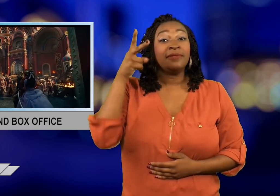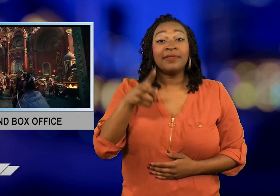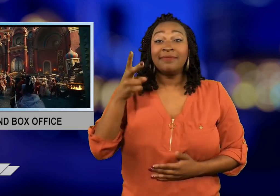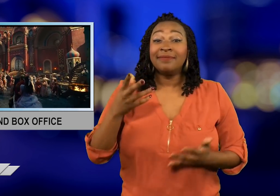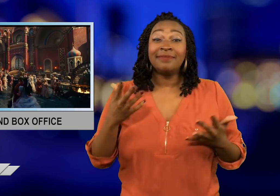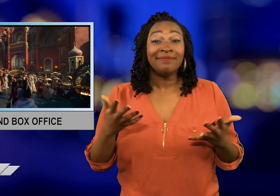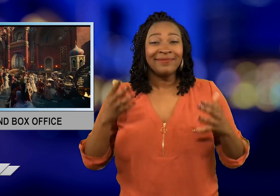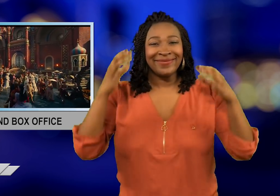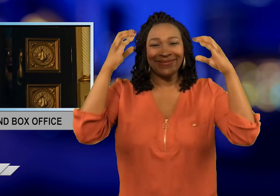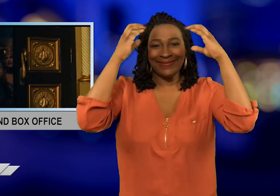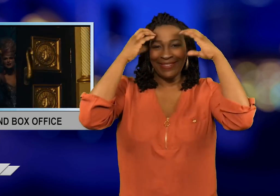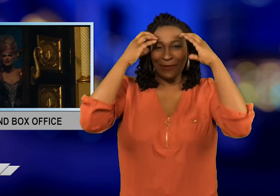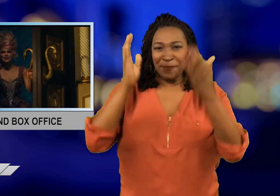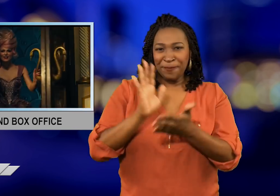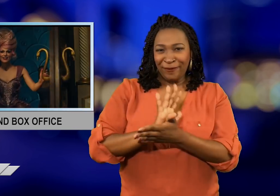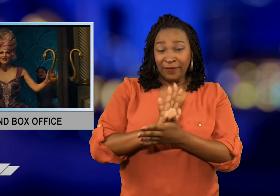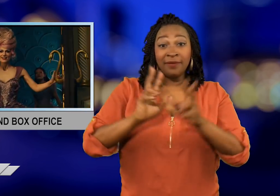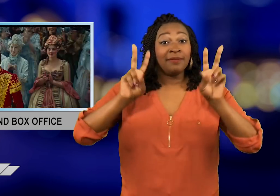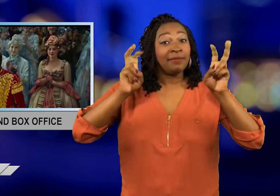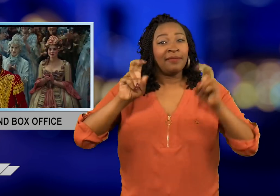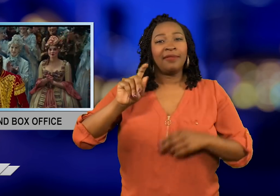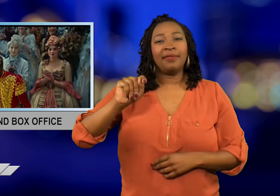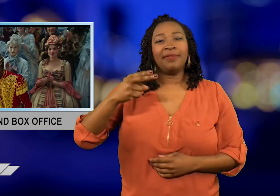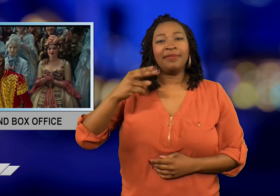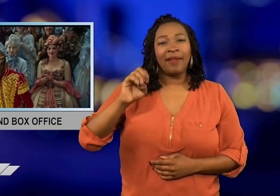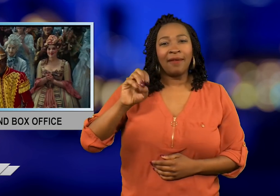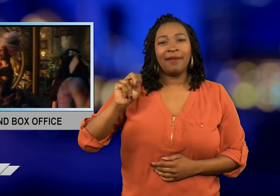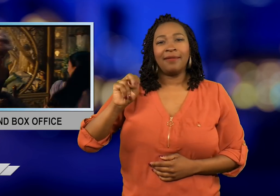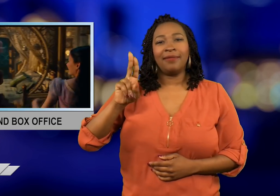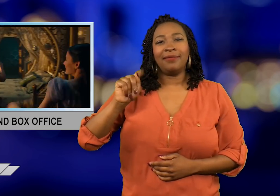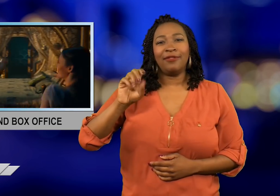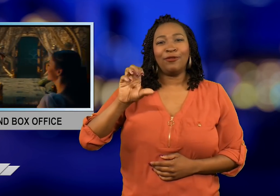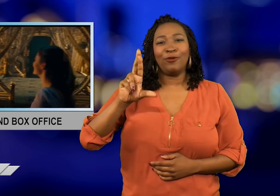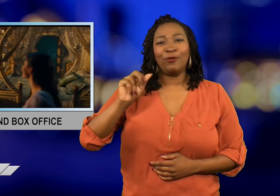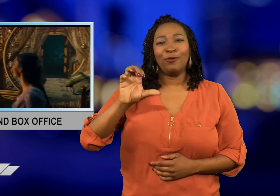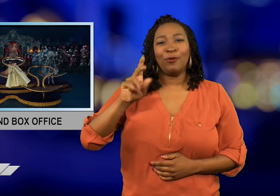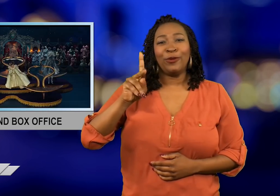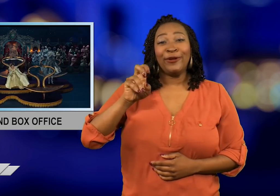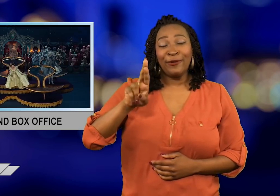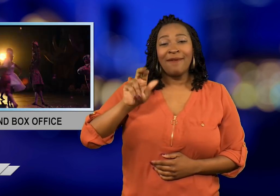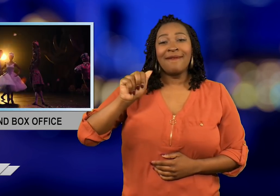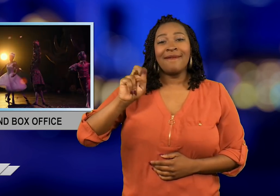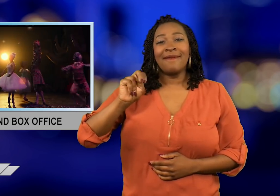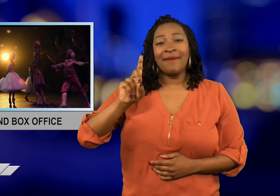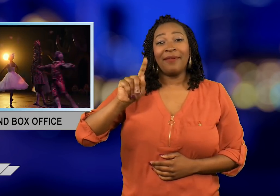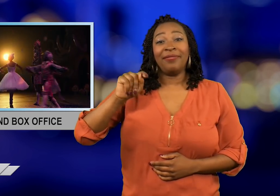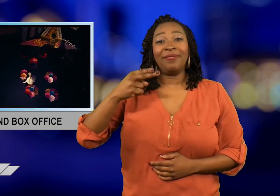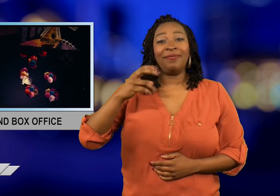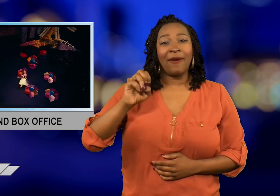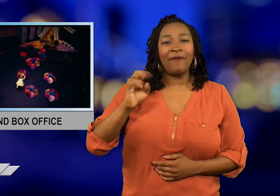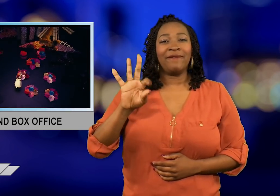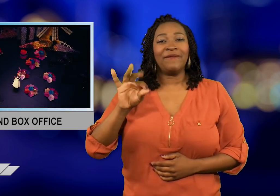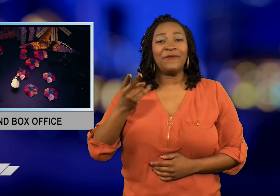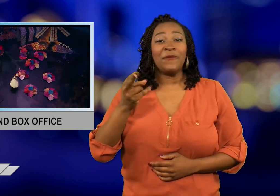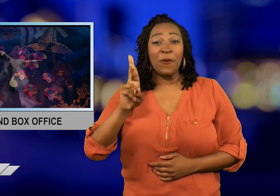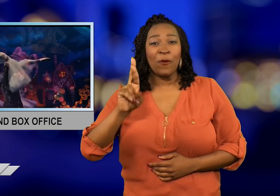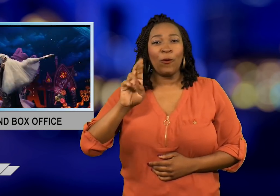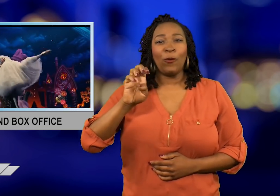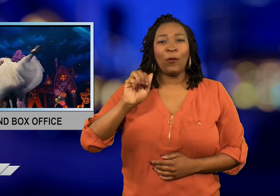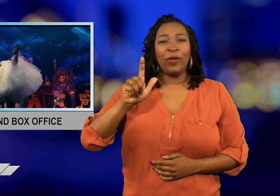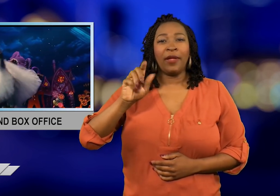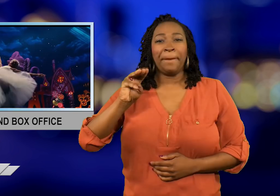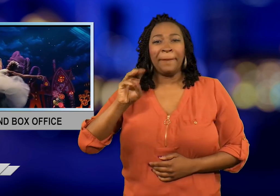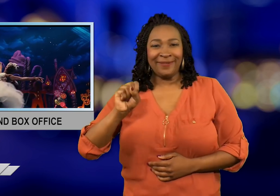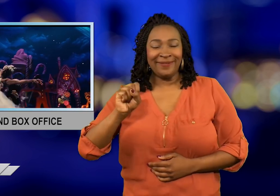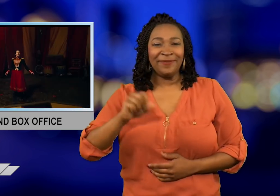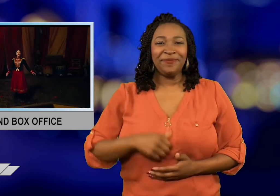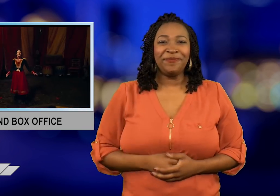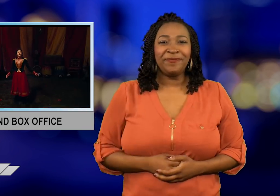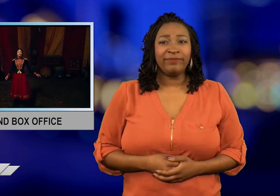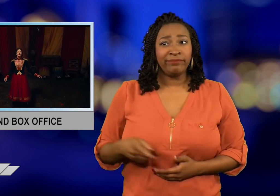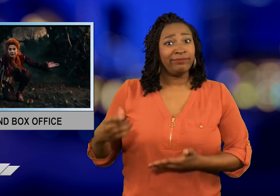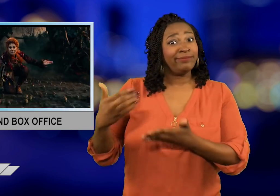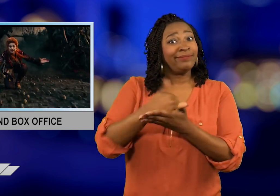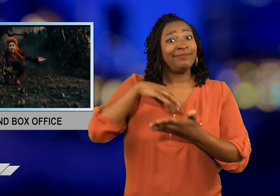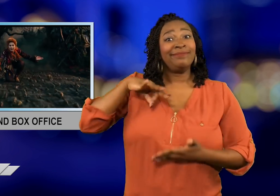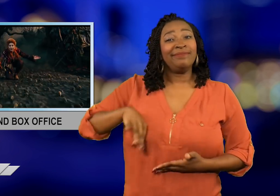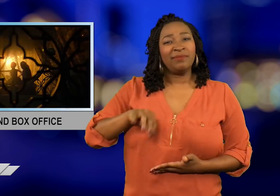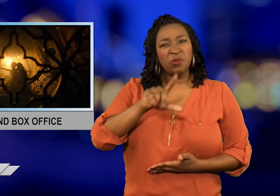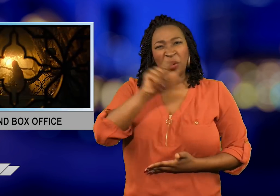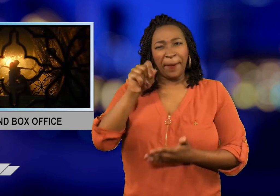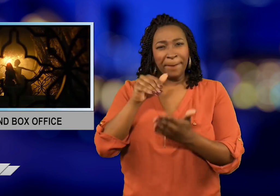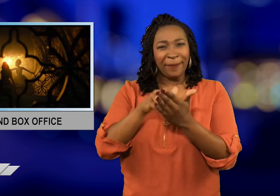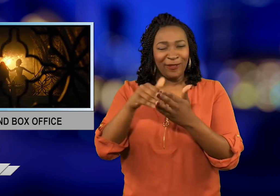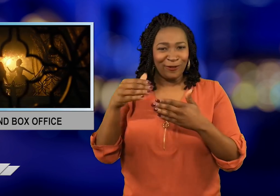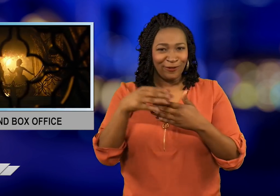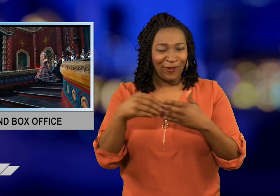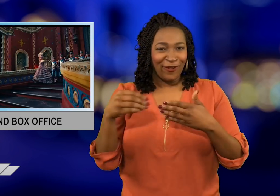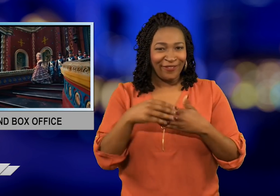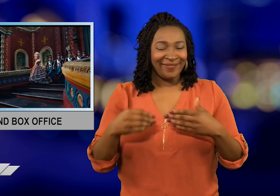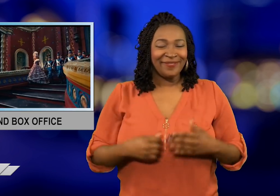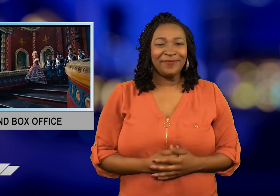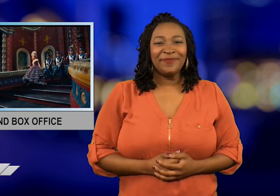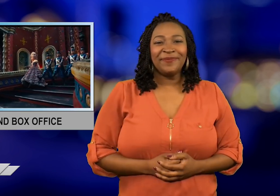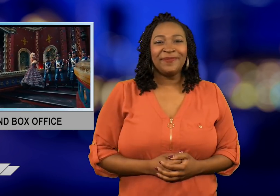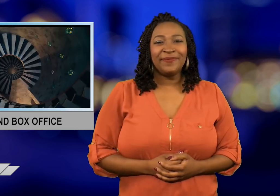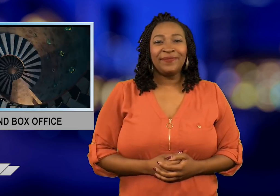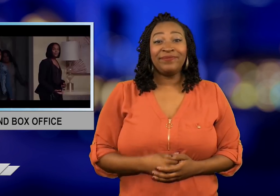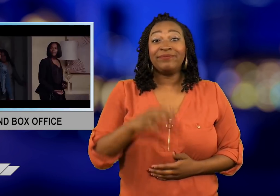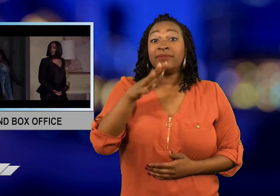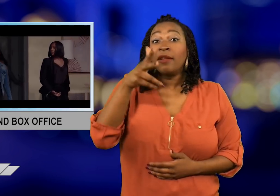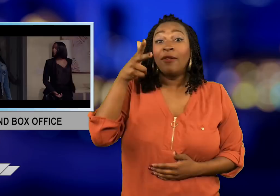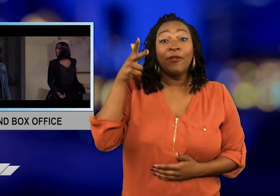Disney's "The Nutcracker and the Four Realms" opened in second place with $20 million.